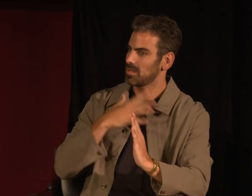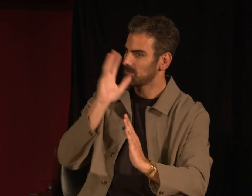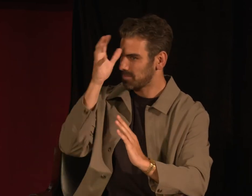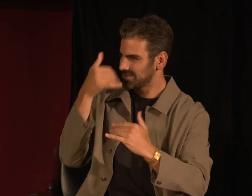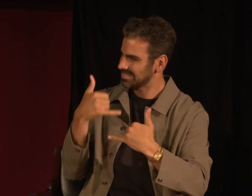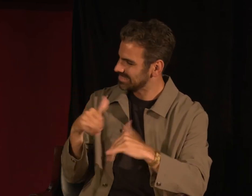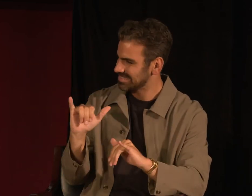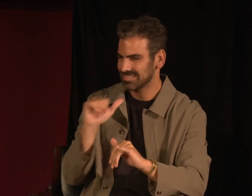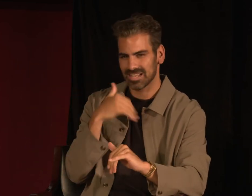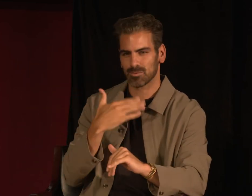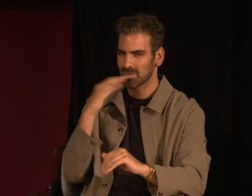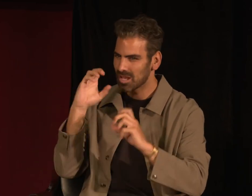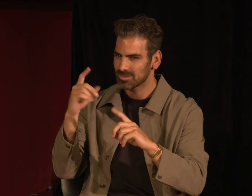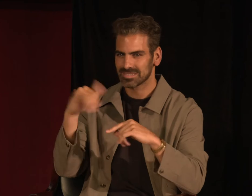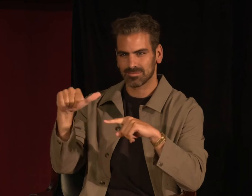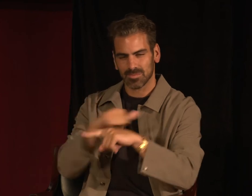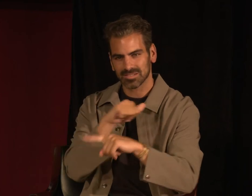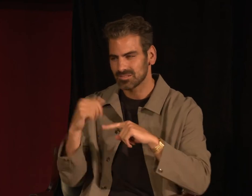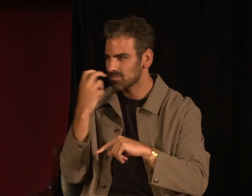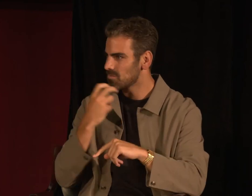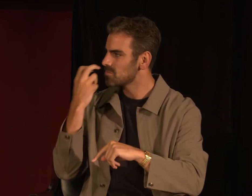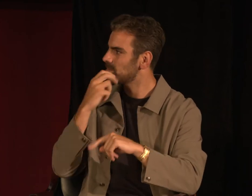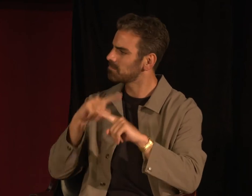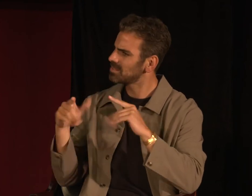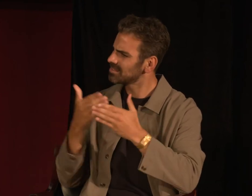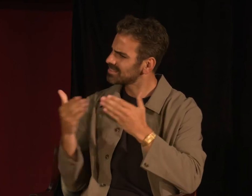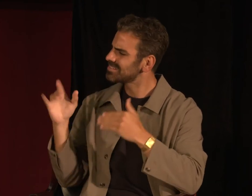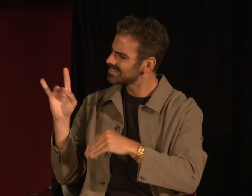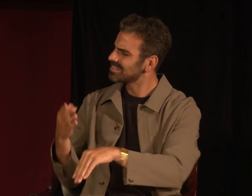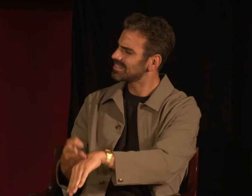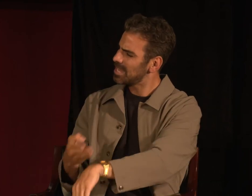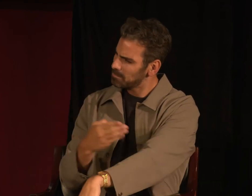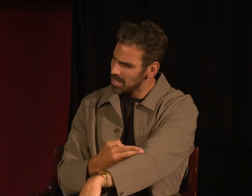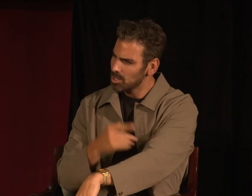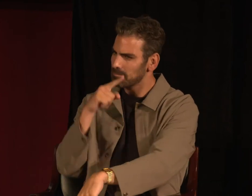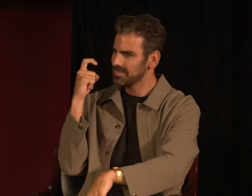From my great grandparents who didn't really have access to education, my grandparents who are still forced to